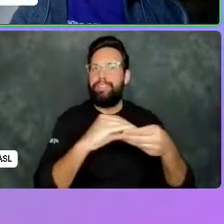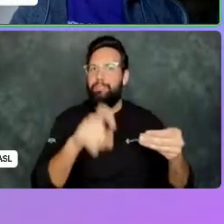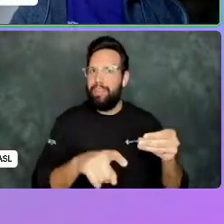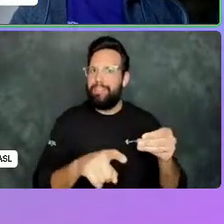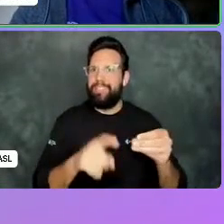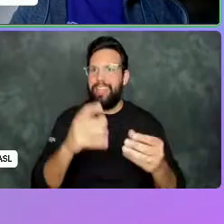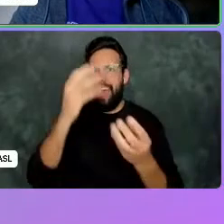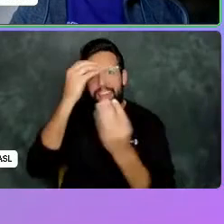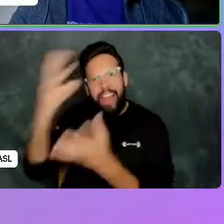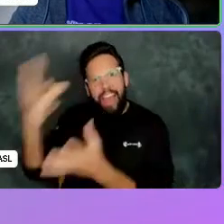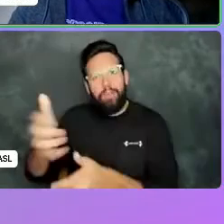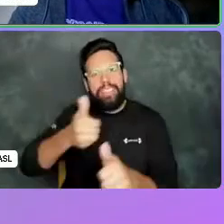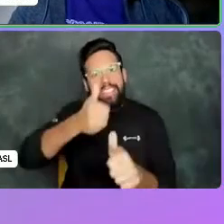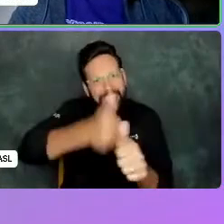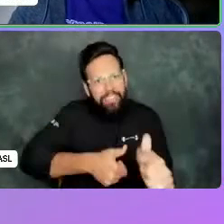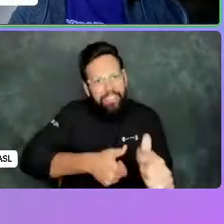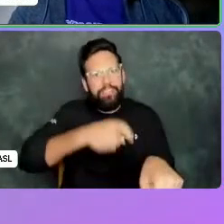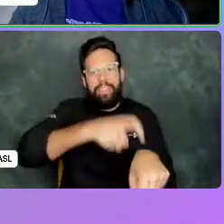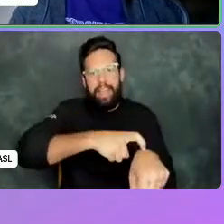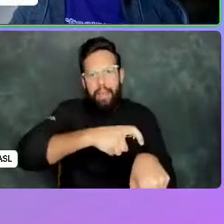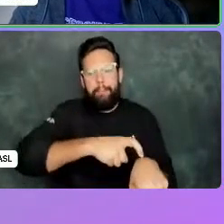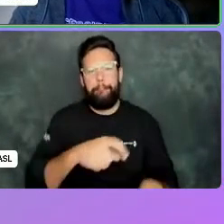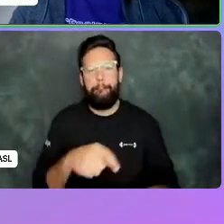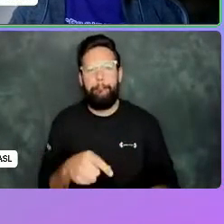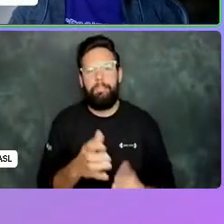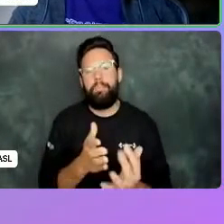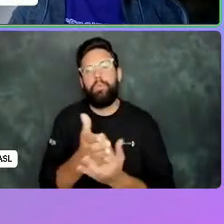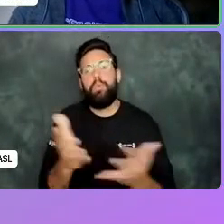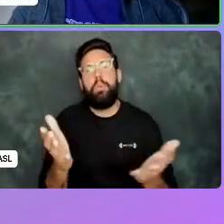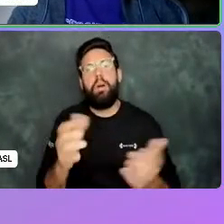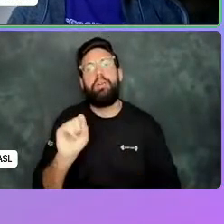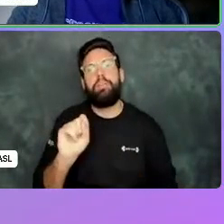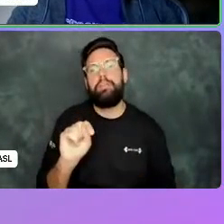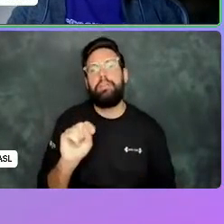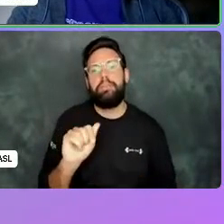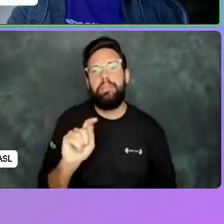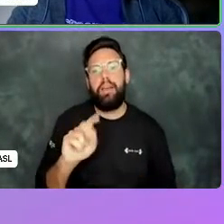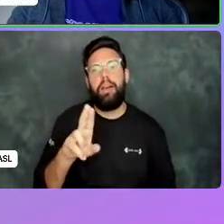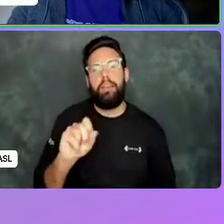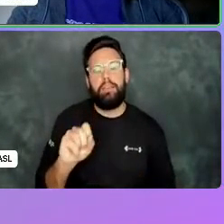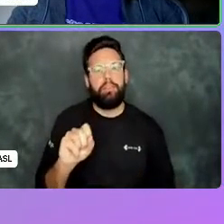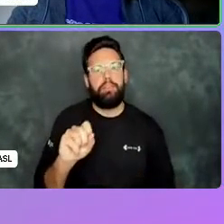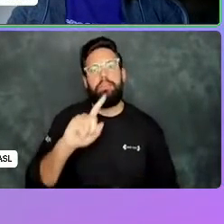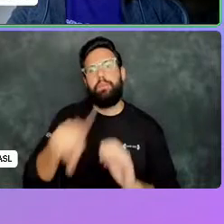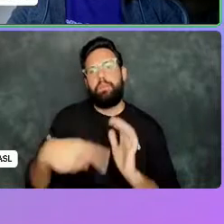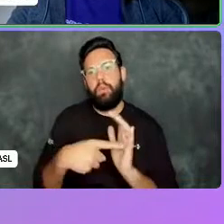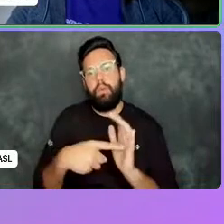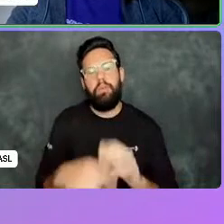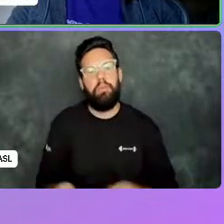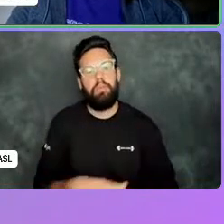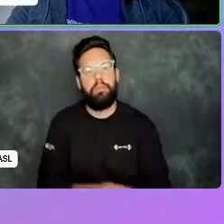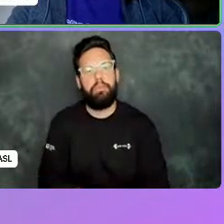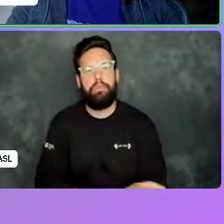messages like that, you have to announce them to assistive technology every time that error message displays